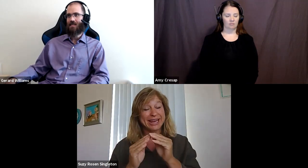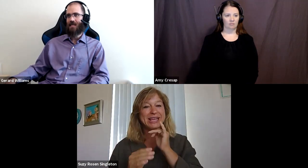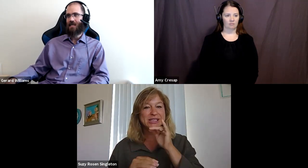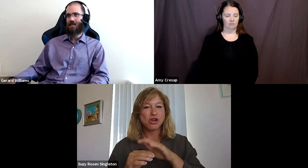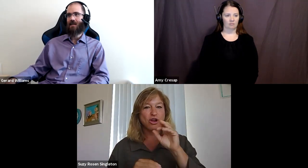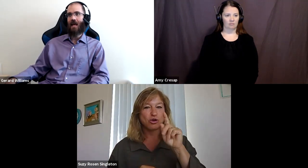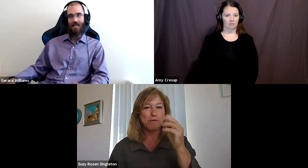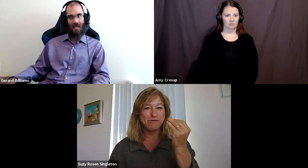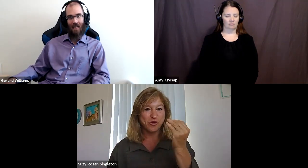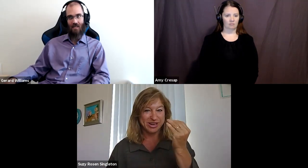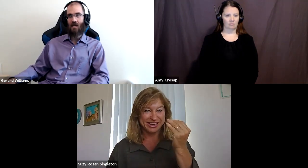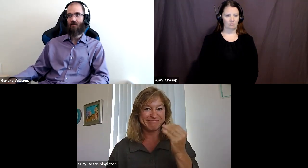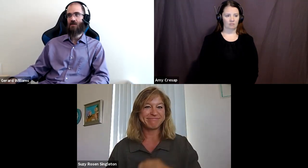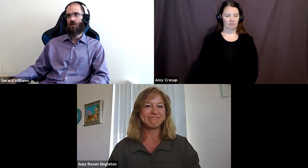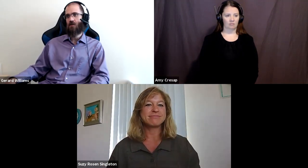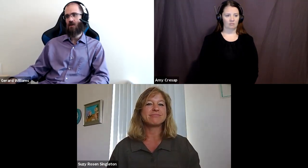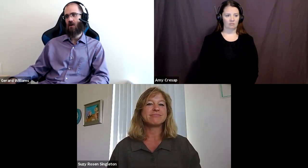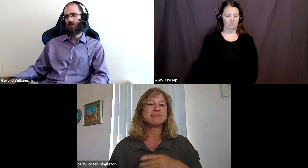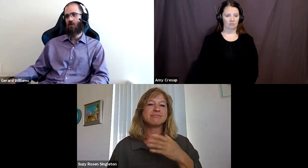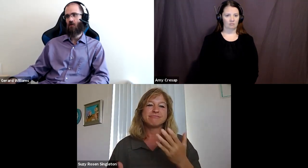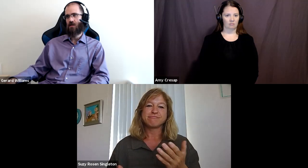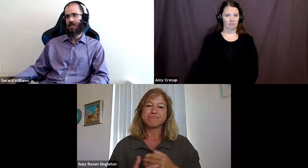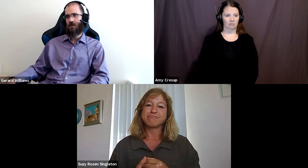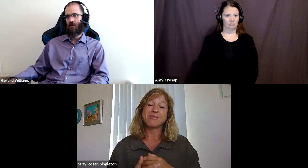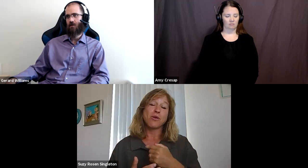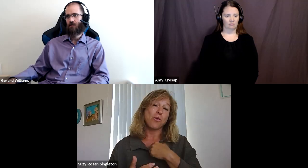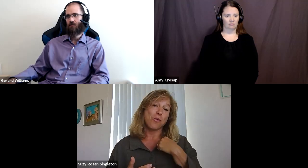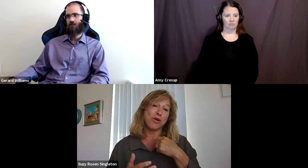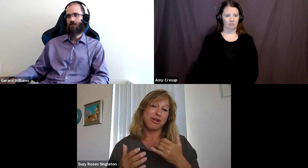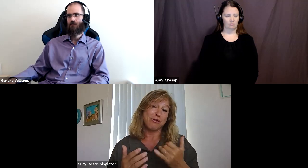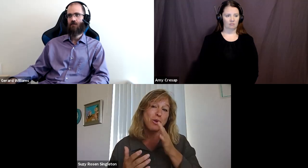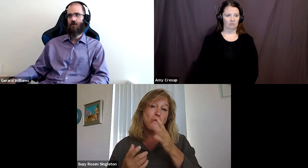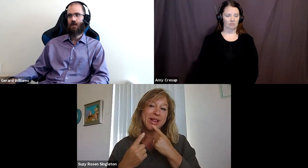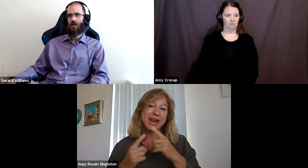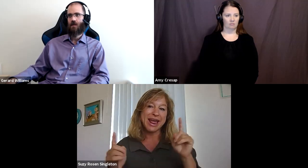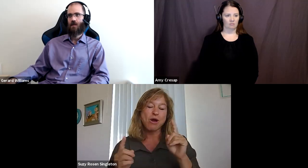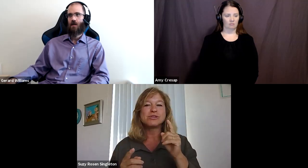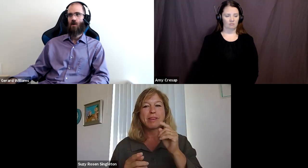And the next and last meeting of this term is on October 14th.